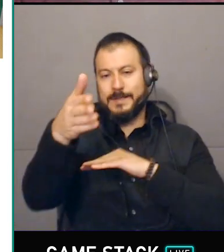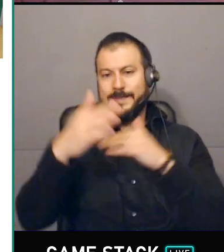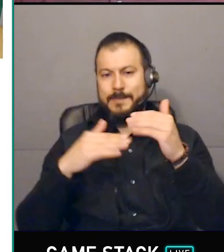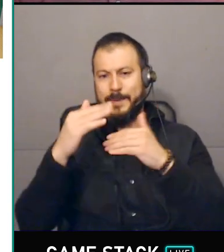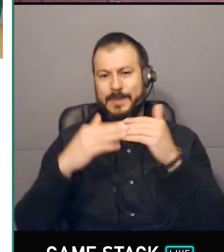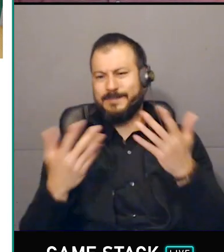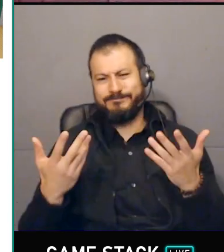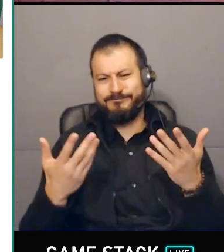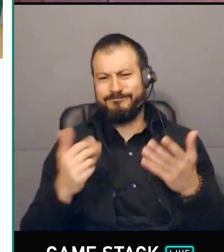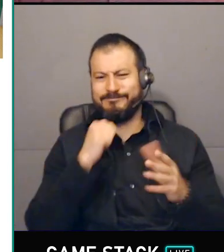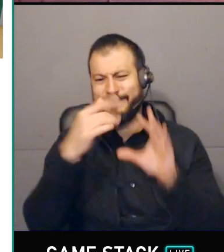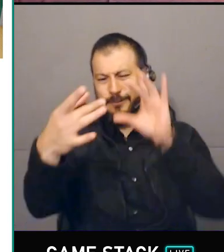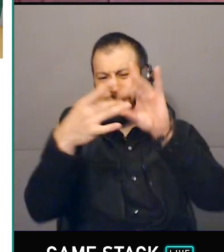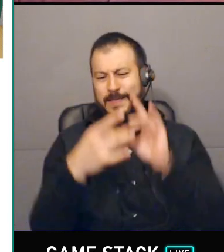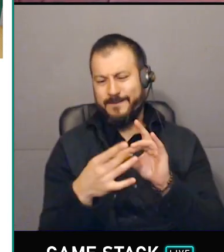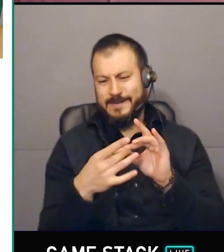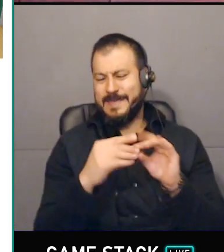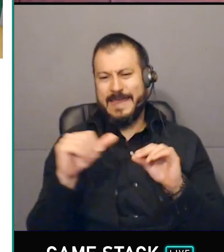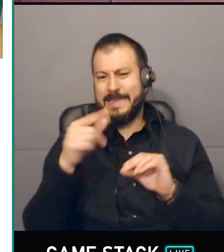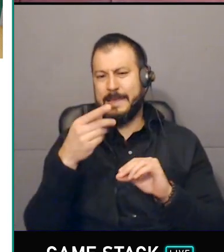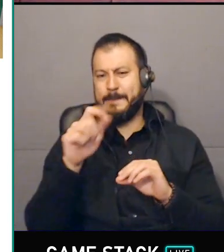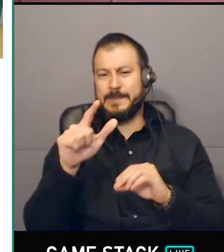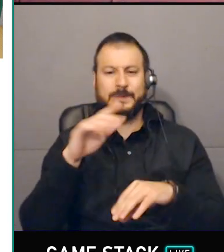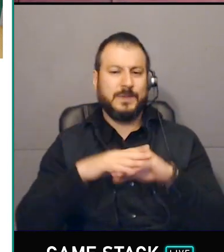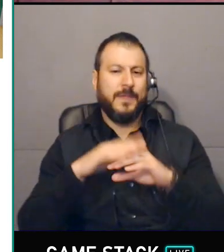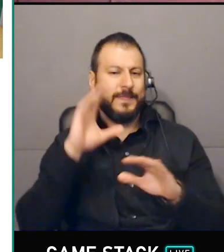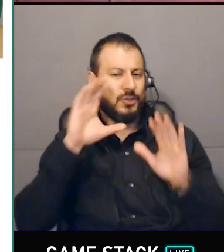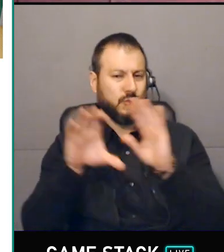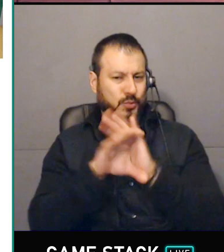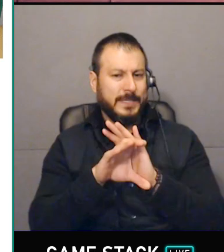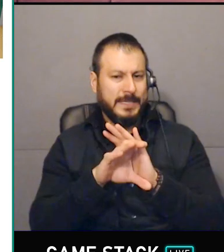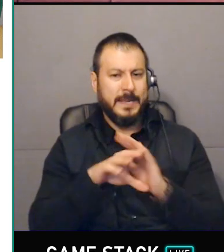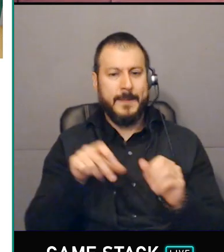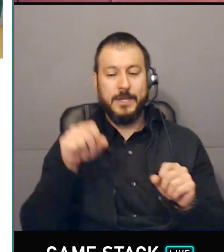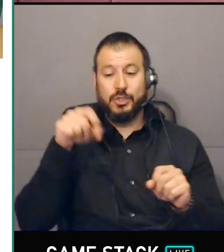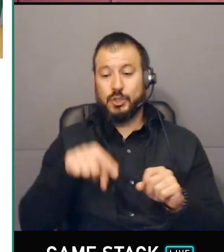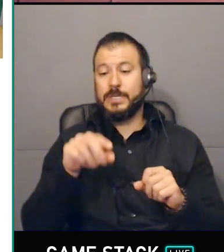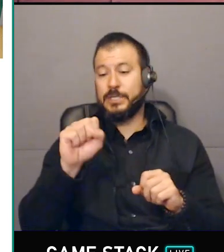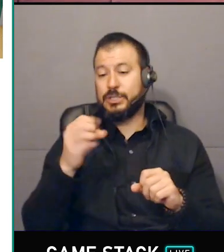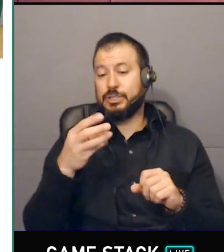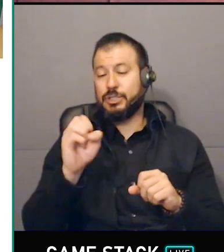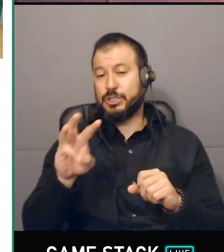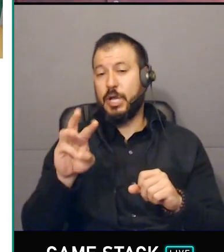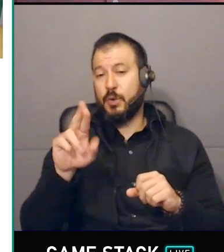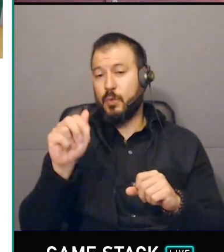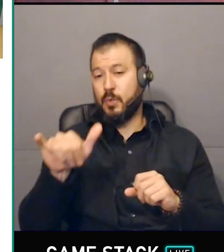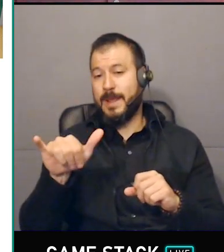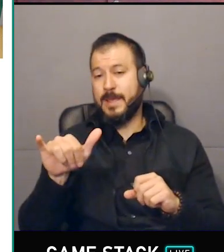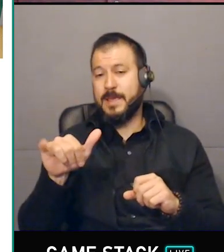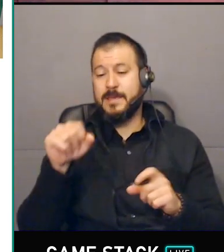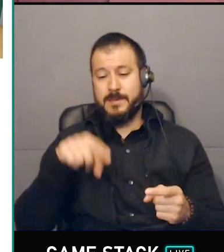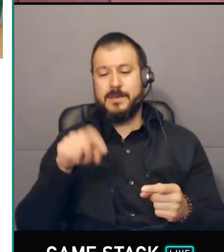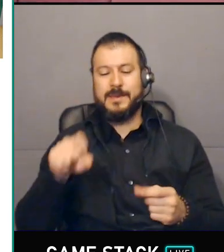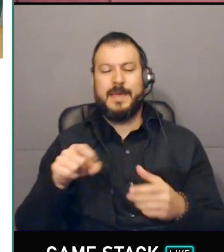and that's not really relevant to any of the pixels on our screen. And so by shooting a shadow ray here,